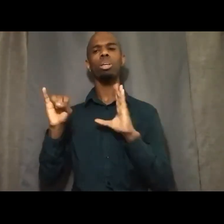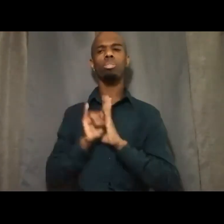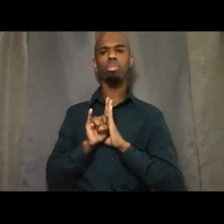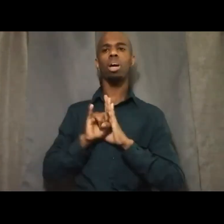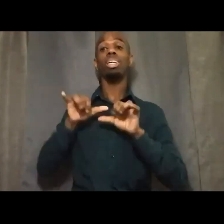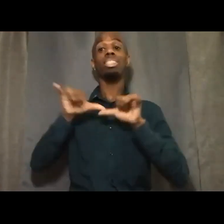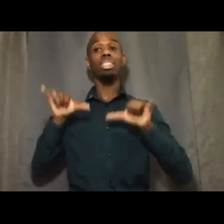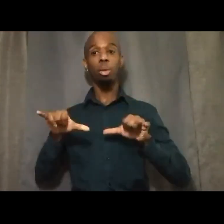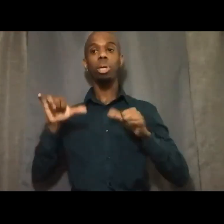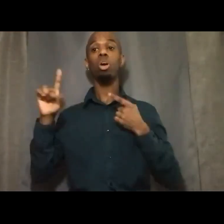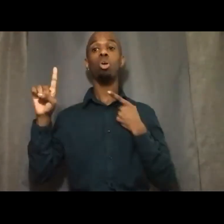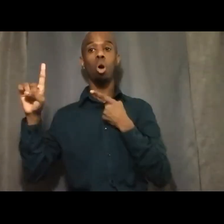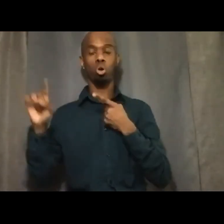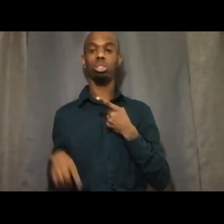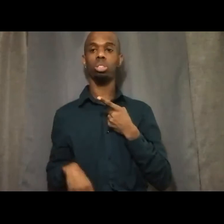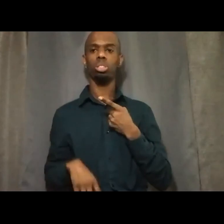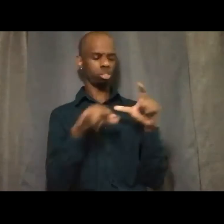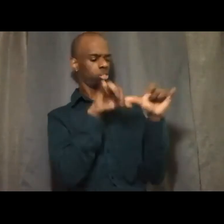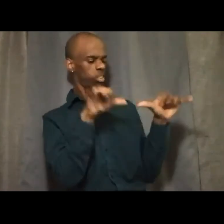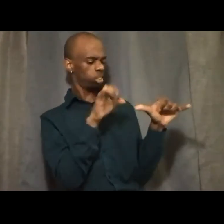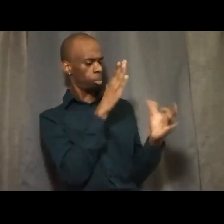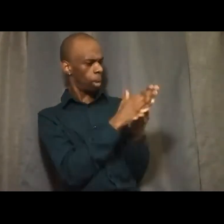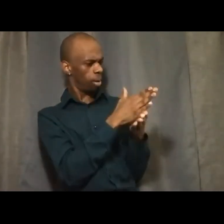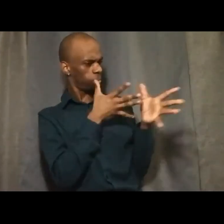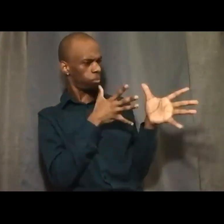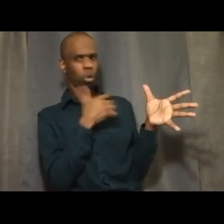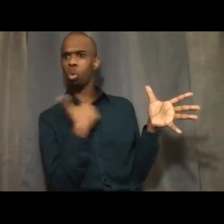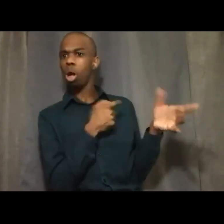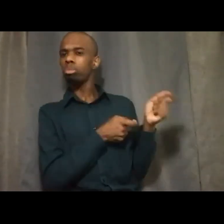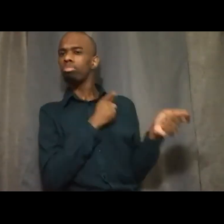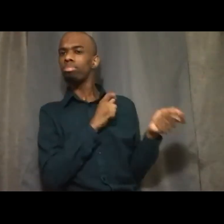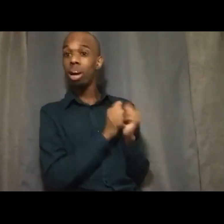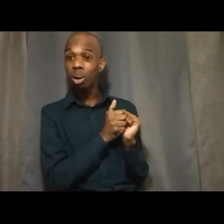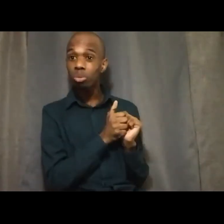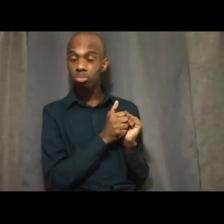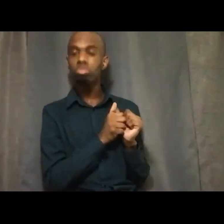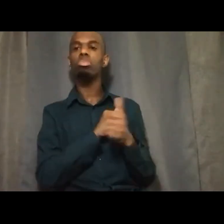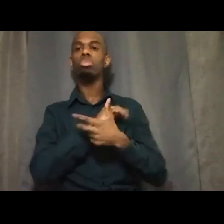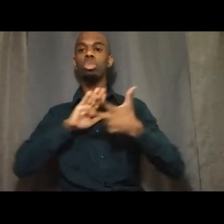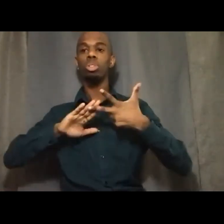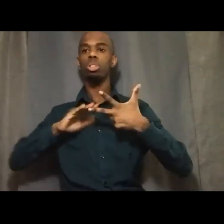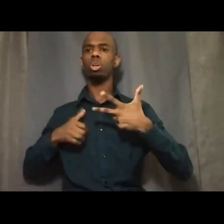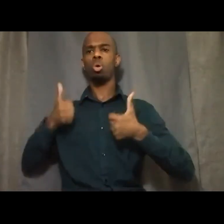We've identified which piece of the mosaic, which piece of stained glass we are.